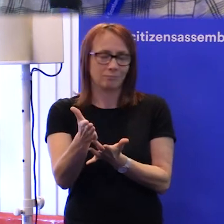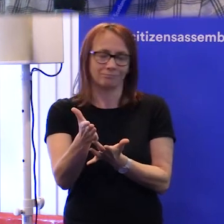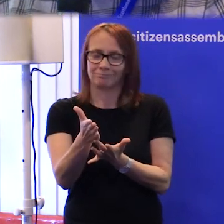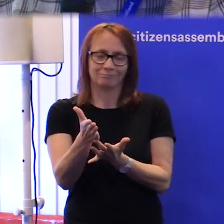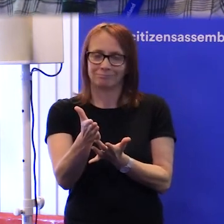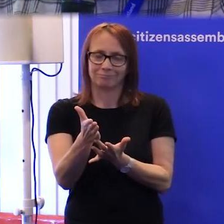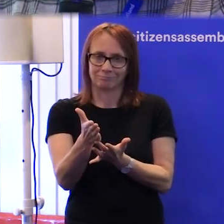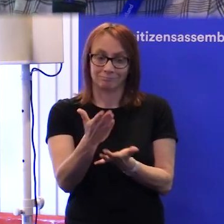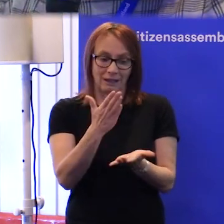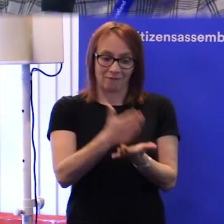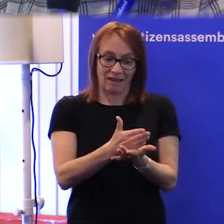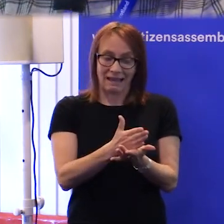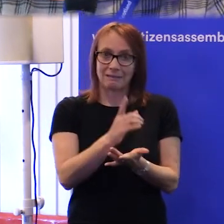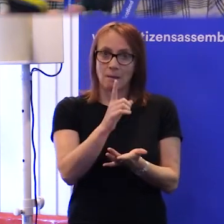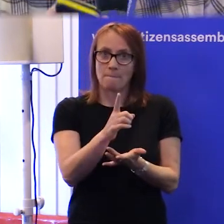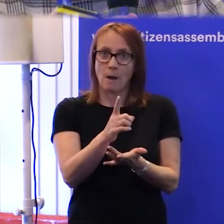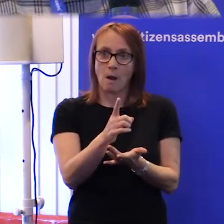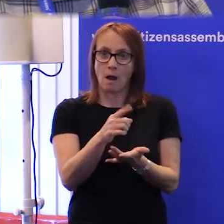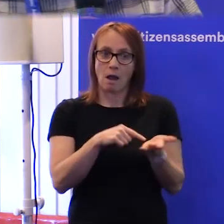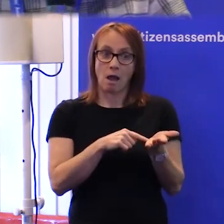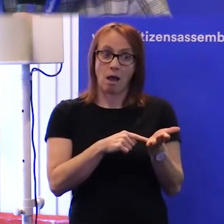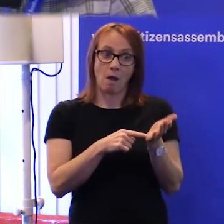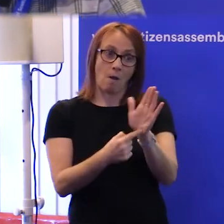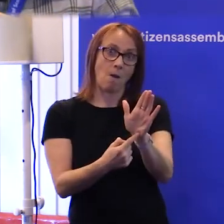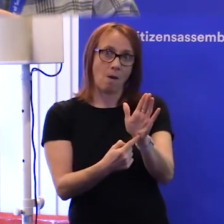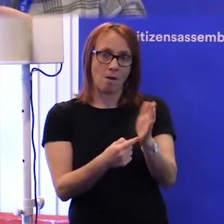that affect but if I present to you as a survey result the fact that 80 percent